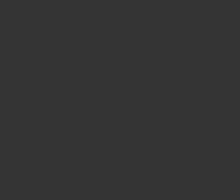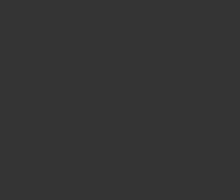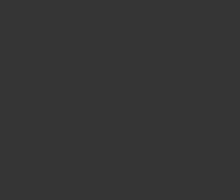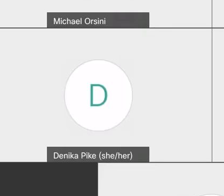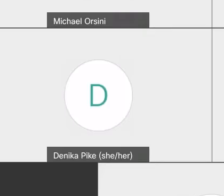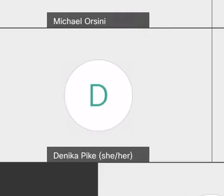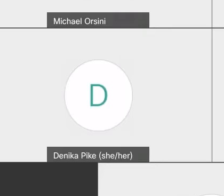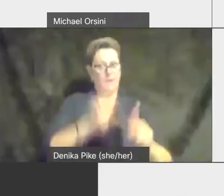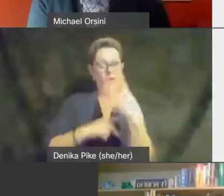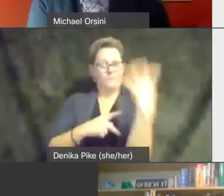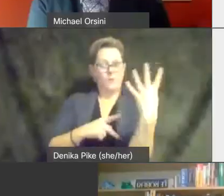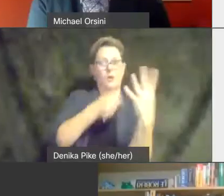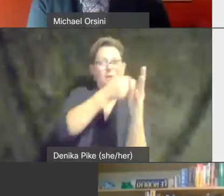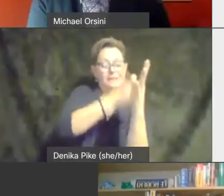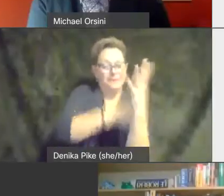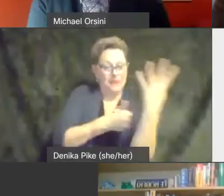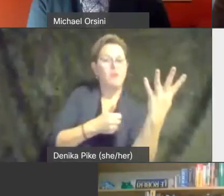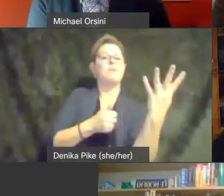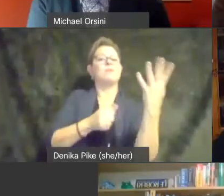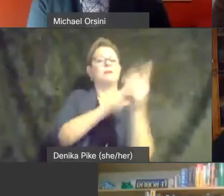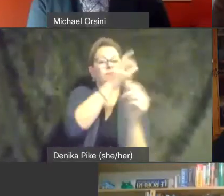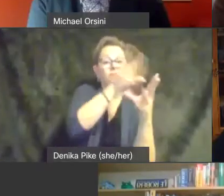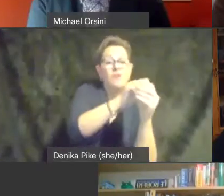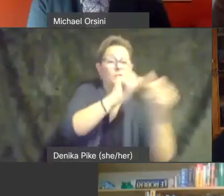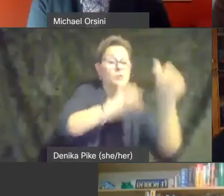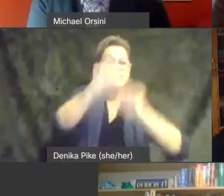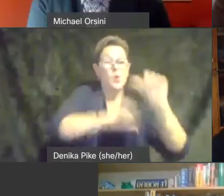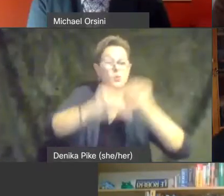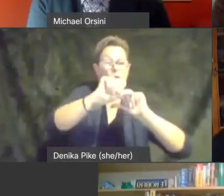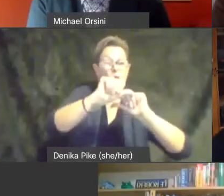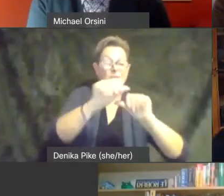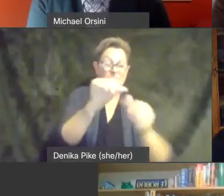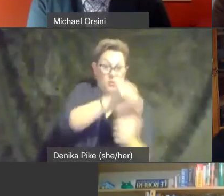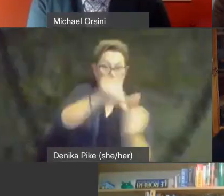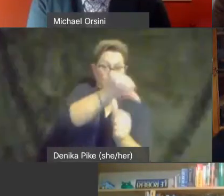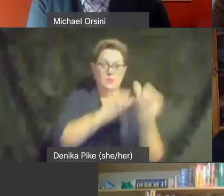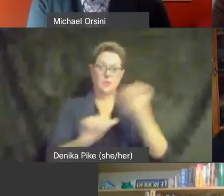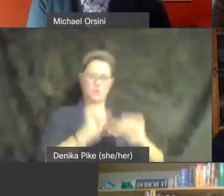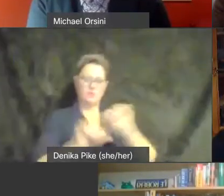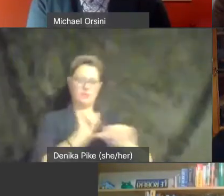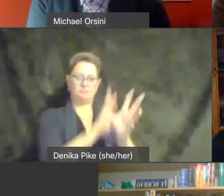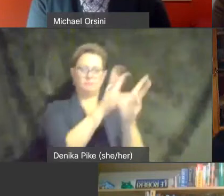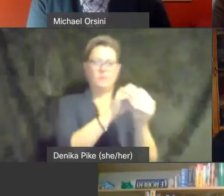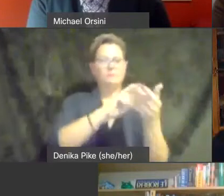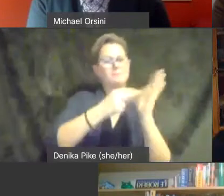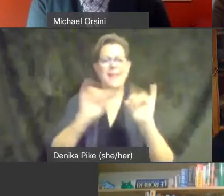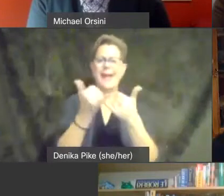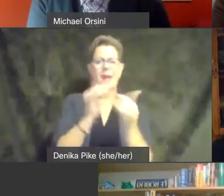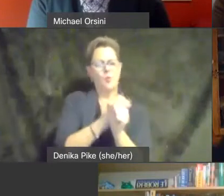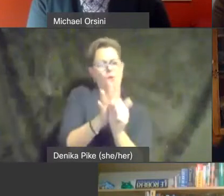Hi everyone! My name is Isabelle Cote. I am an Associate Professor of Political Science and more recently, I became the director of the Interdisciplinary Nexus Centre here at Memorial University. The Nexus Centre seeks to demonstrate the vital importance of humanities and social science research to our understanding of who we are as human beings, our place in the world, and how we might address pressing societal, environmental and health problems. While the Nexus Centre exists to foster collaborative interdisciplinary research among faculty members and students in the Faculty of Humanities and Social Sciences at Memorial, it also seeks to build bridges with partners external to the university. I am very pleased to welcome you tonight to a roundtable on what is undeniably THE issue of 2020: COVID-19. I will now leave the floor to our two chairs and moderators, Ainsley and Andrew Hawthorn.